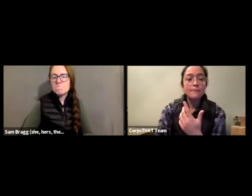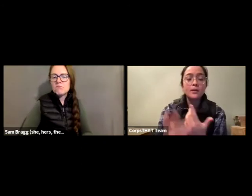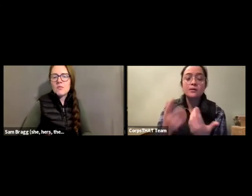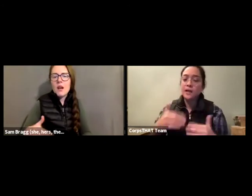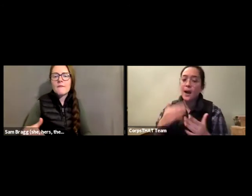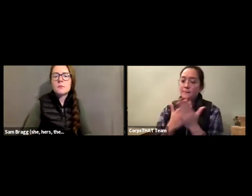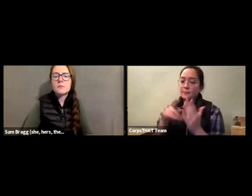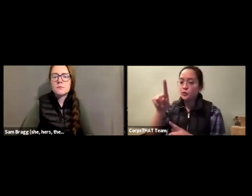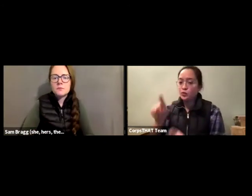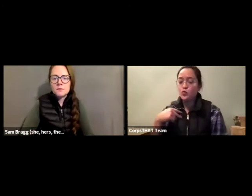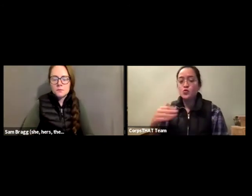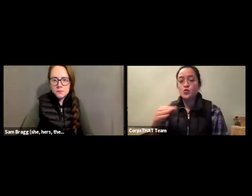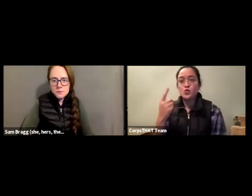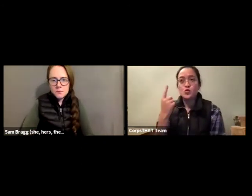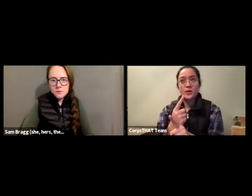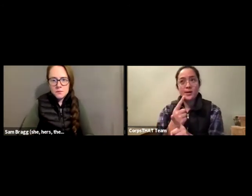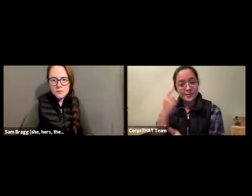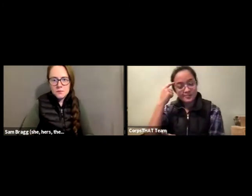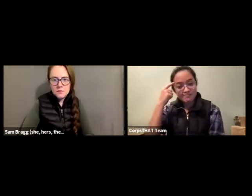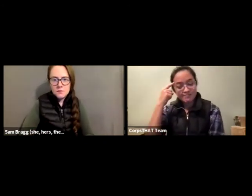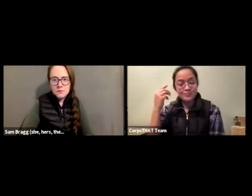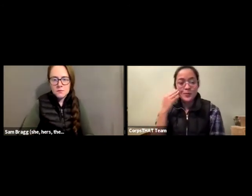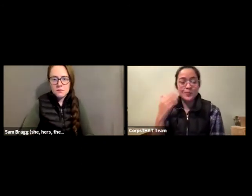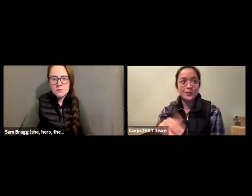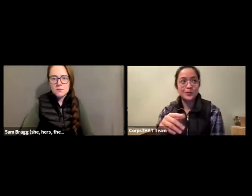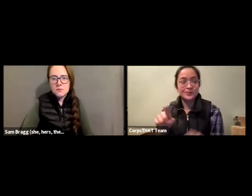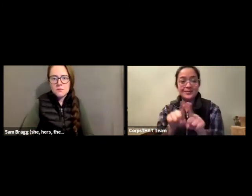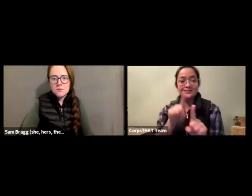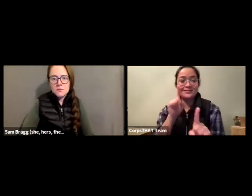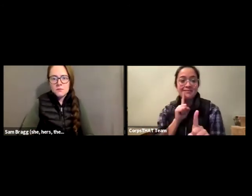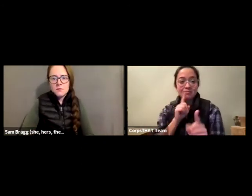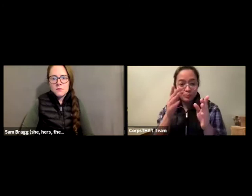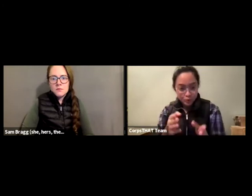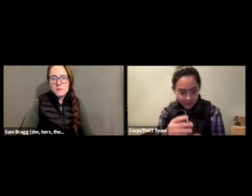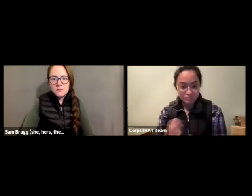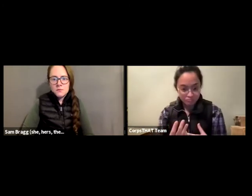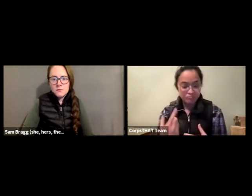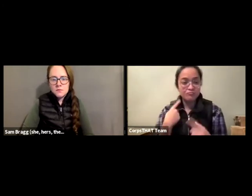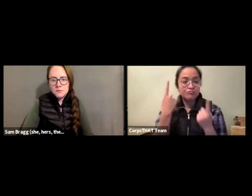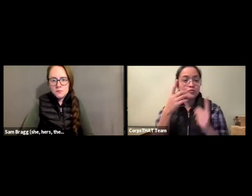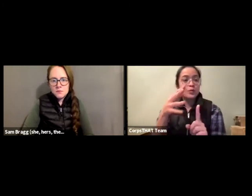them and wrote them down for us so i noticed there were some questions as a deaf person